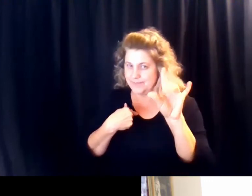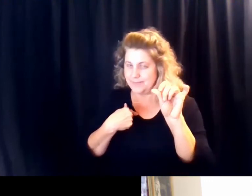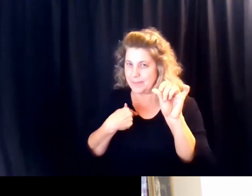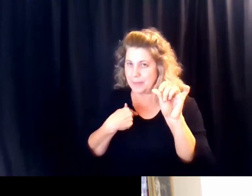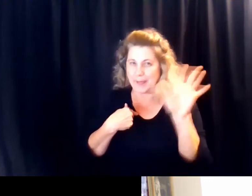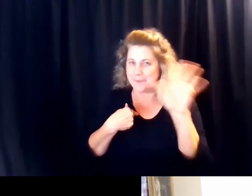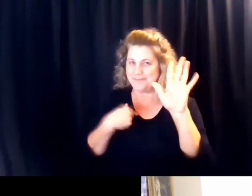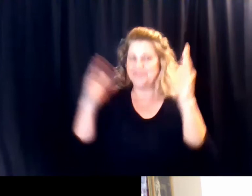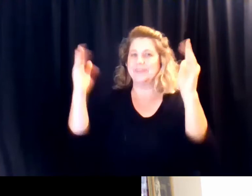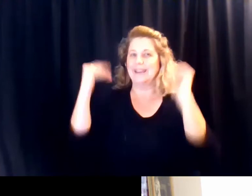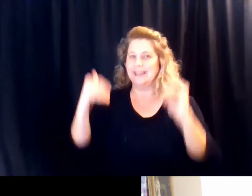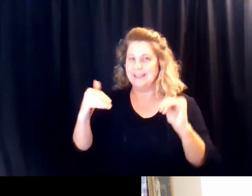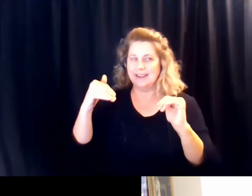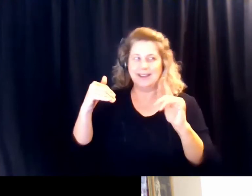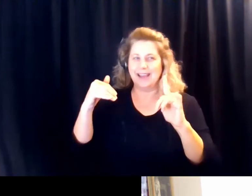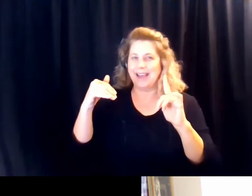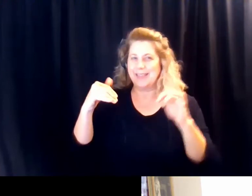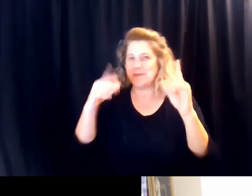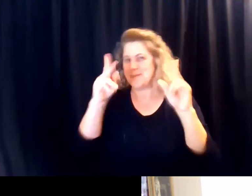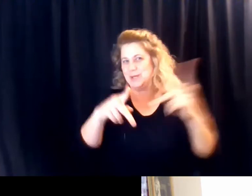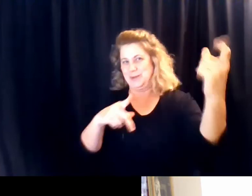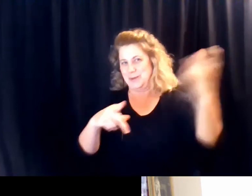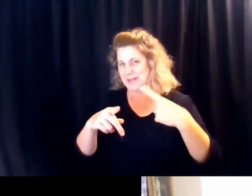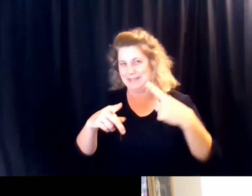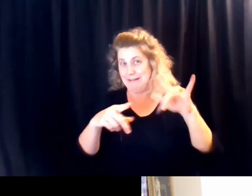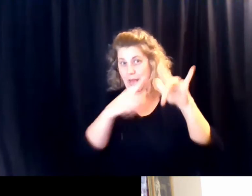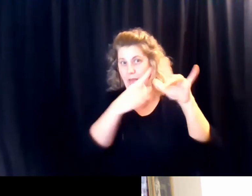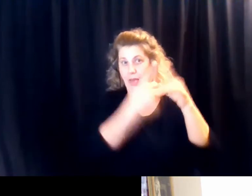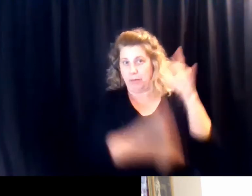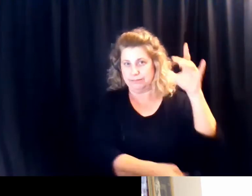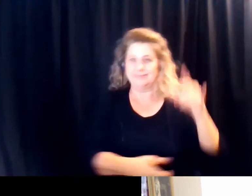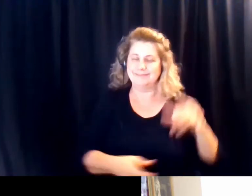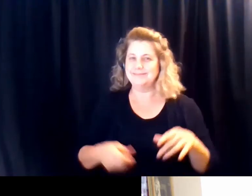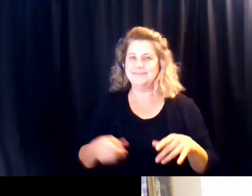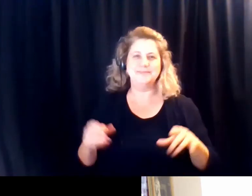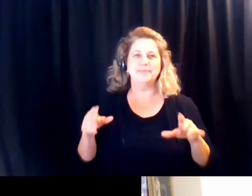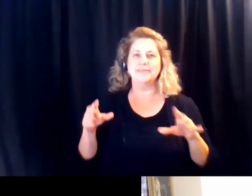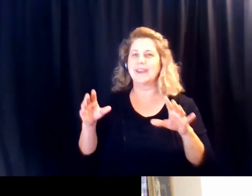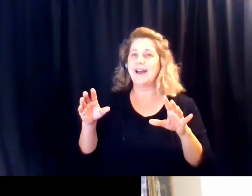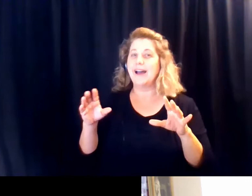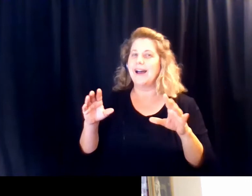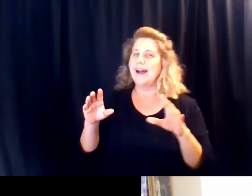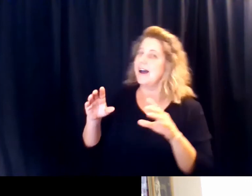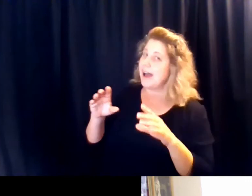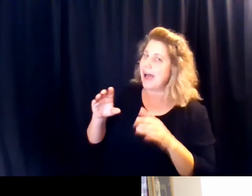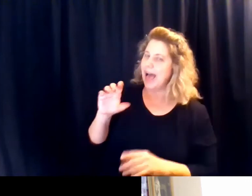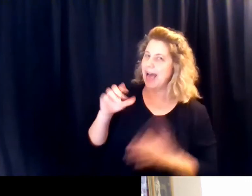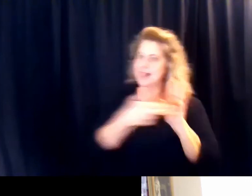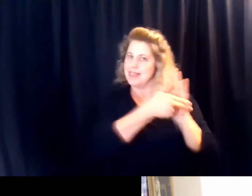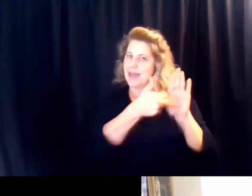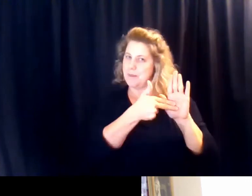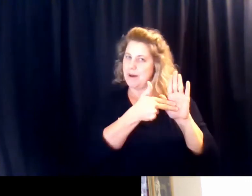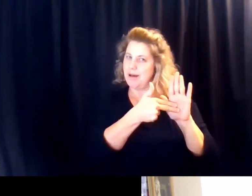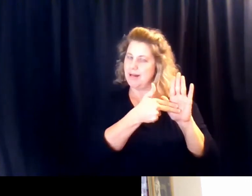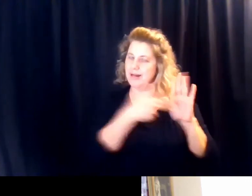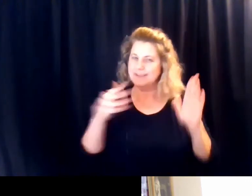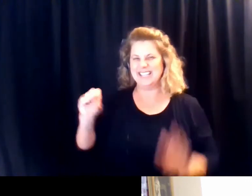Judith Heumann: I think many people are not aware of that they're not aware of almost 200 judges that had been appointed over the last couple of years, who